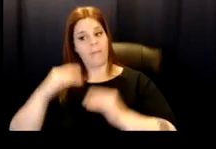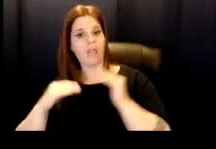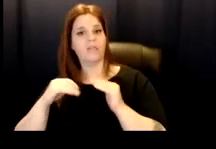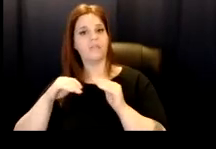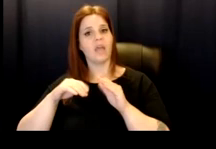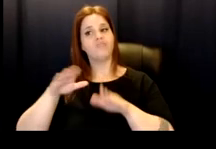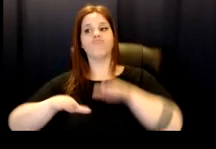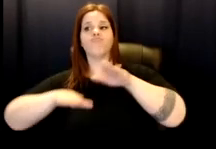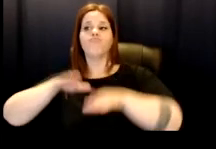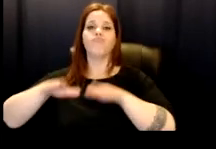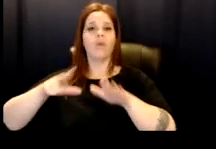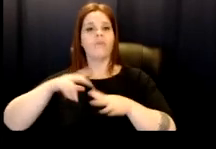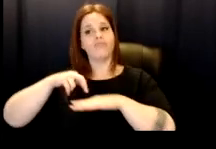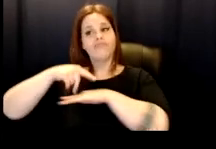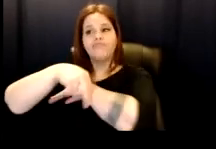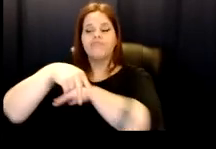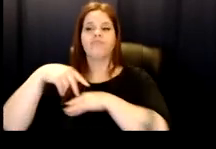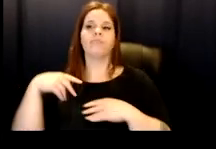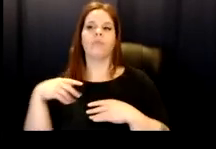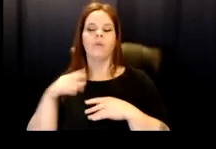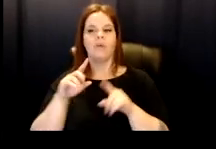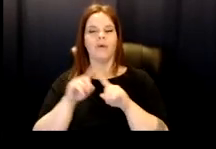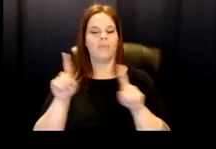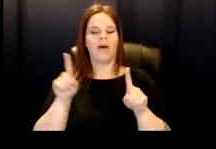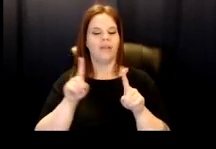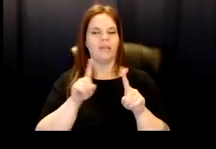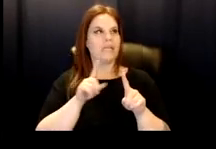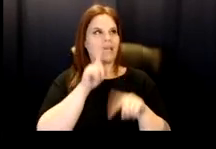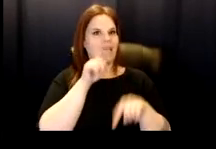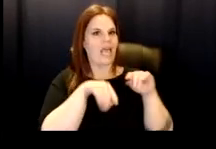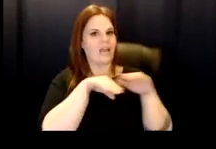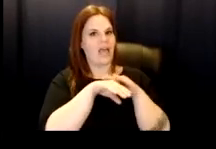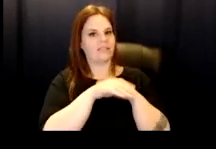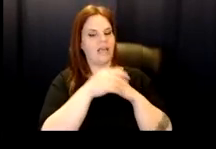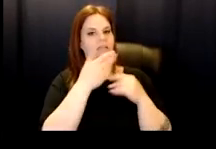ambulatory but who is disconnected from public transit and who also experienced fatigue,